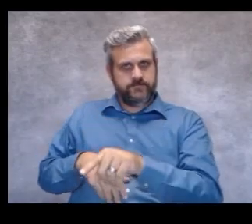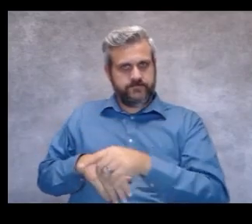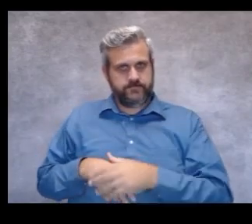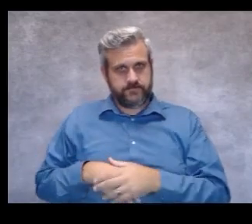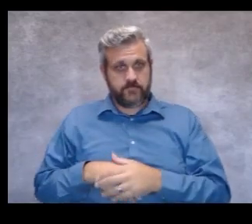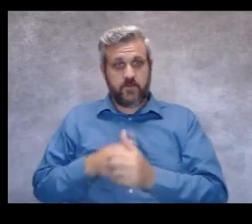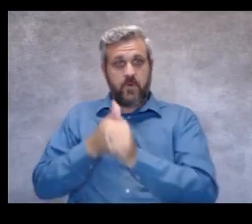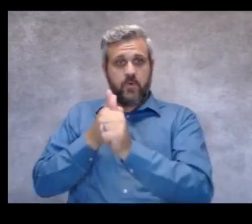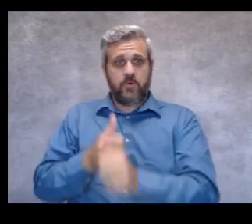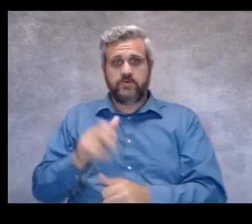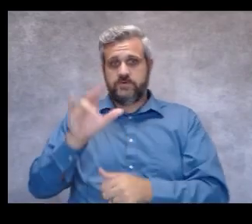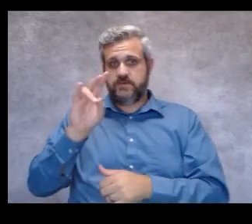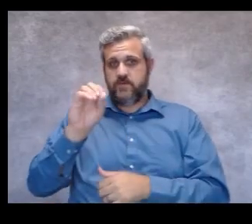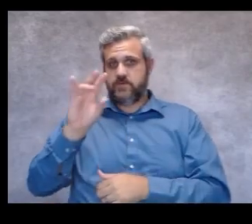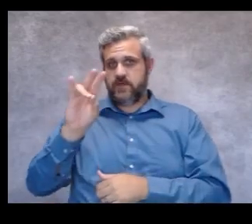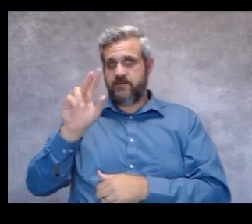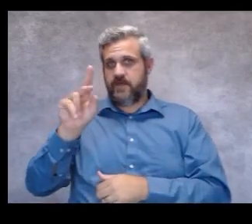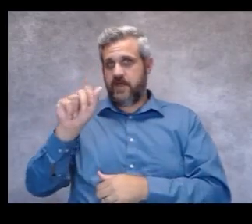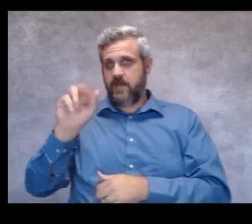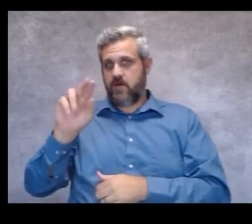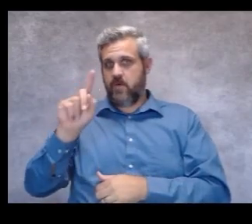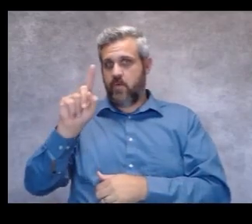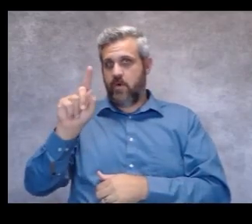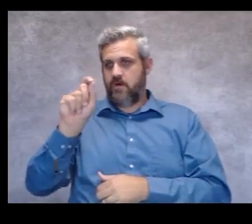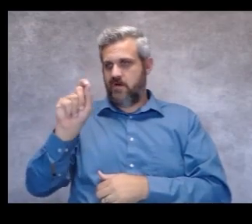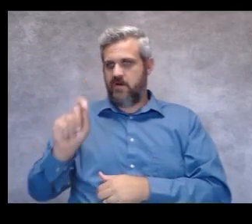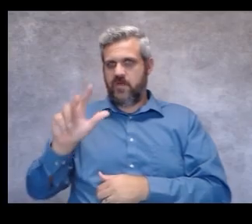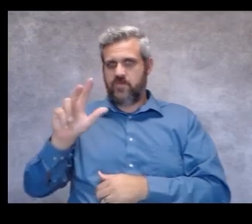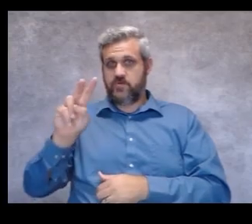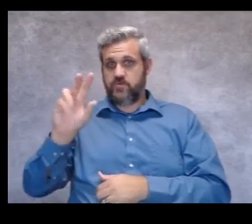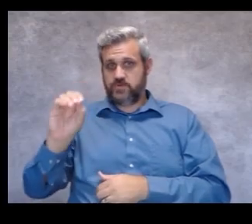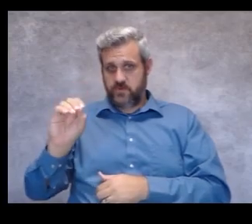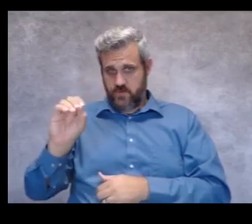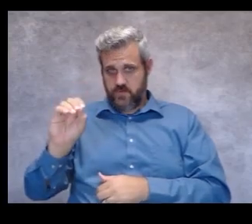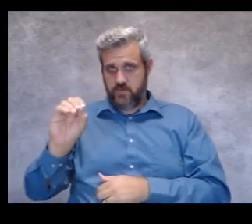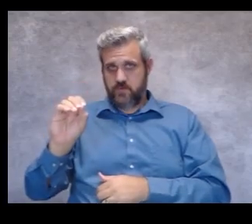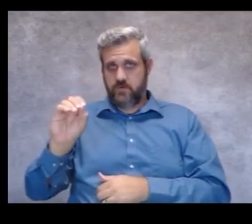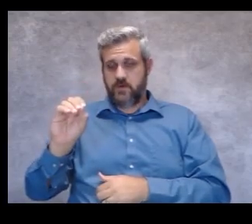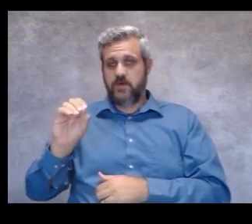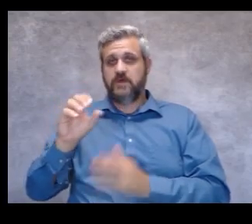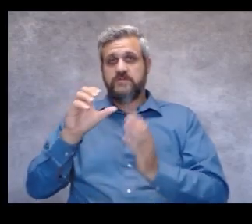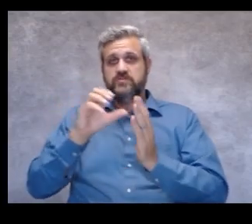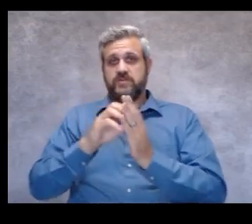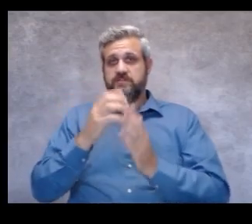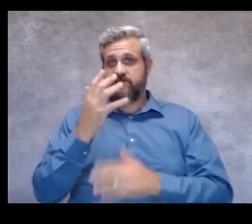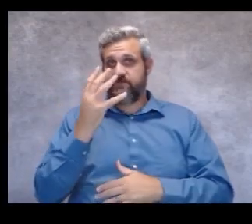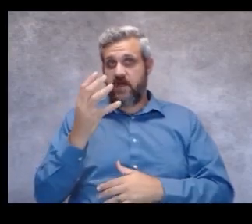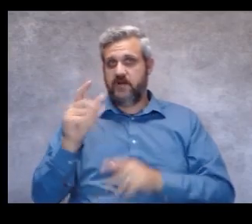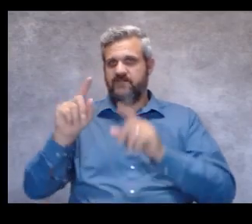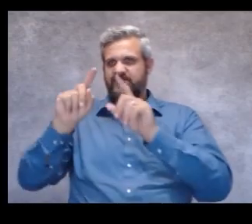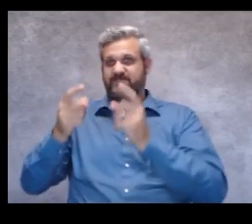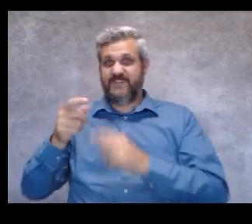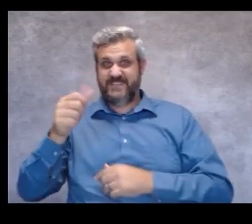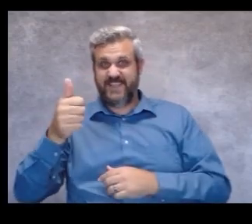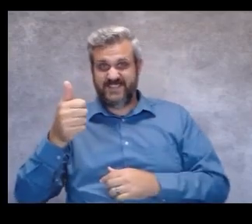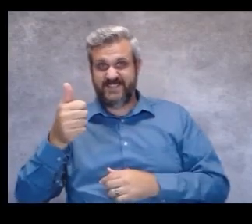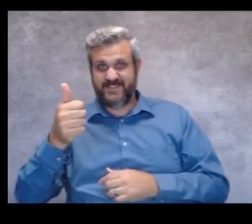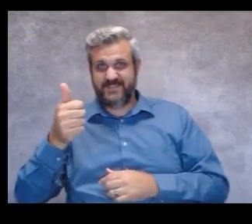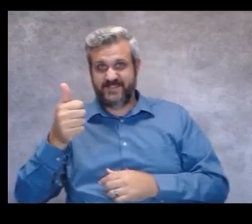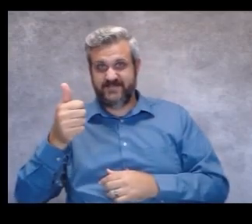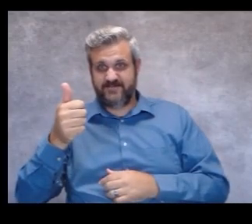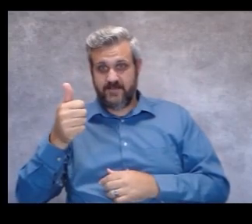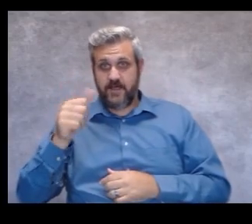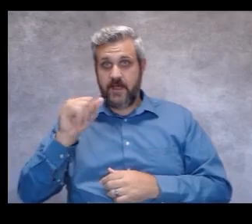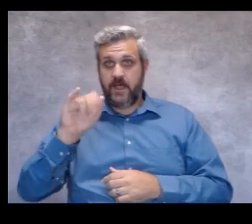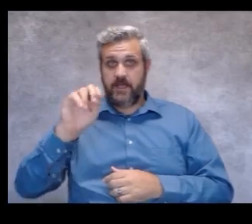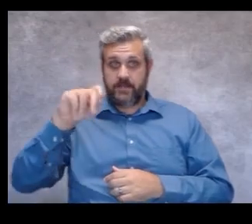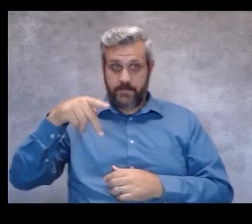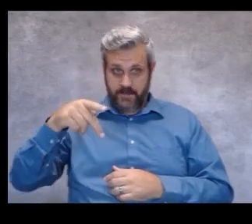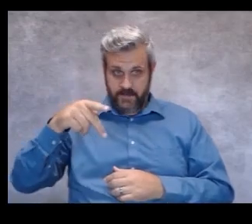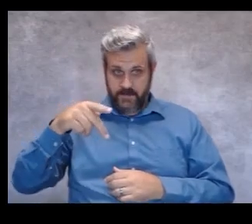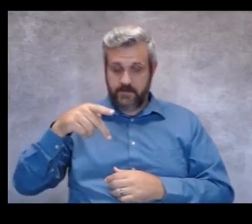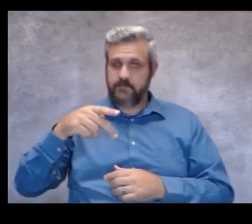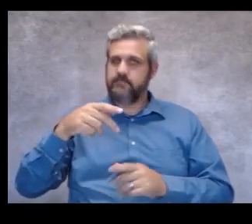According to 707 K1 col320 section 5 subsection 10, an IEP, an